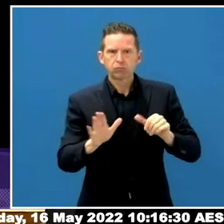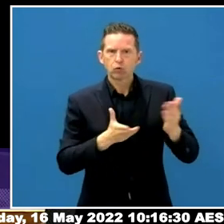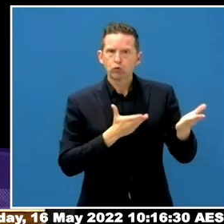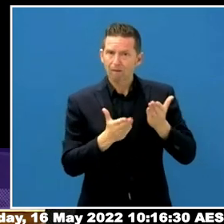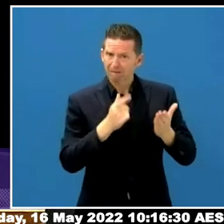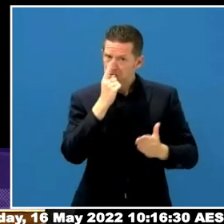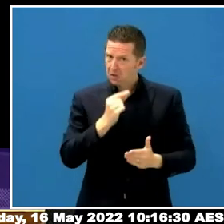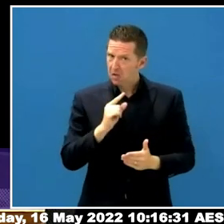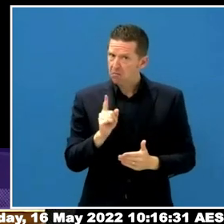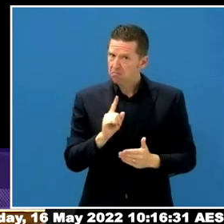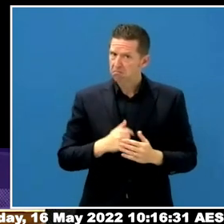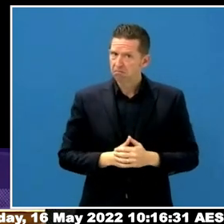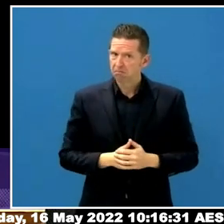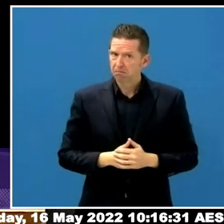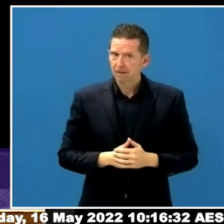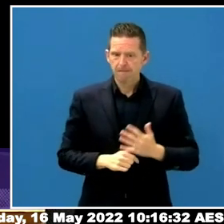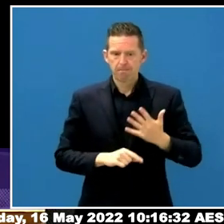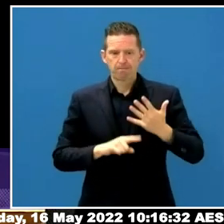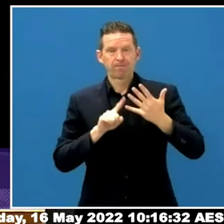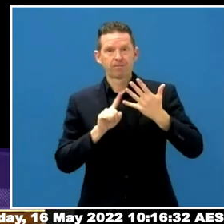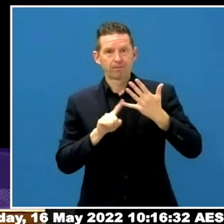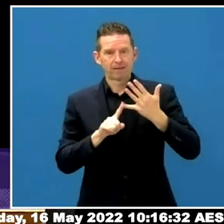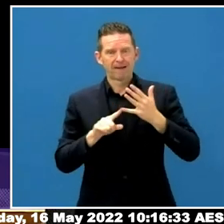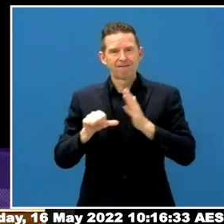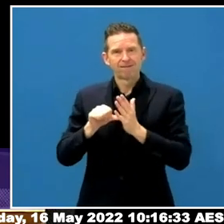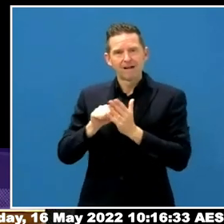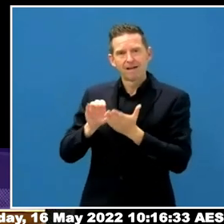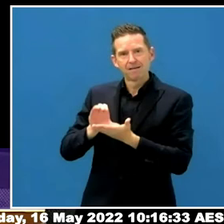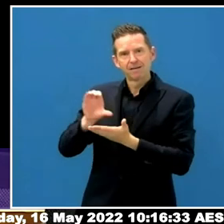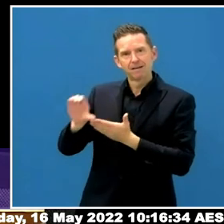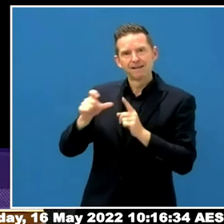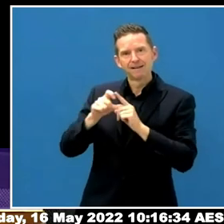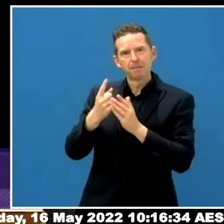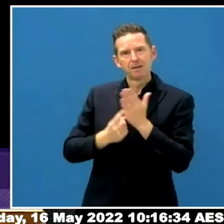Fifthly, how the funding of disability services through the National Disability